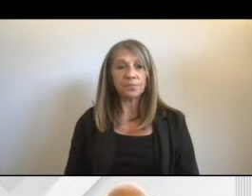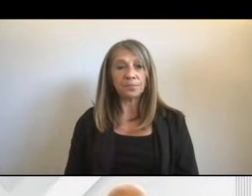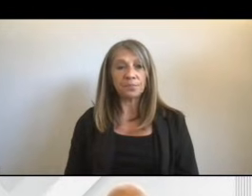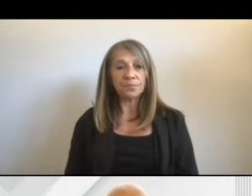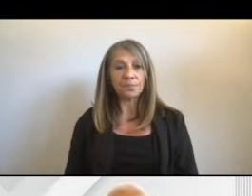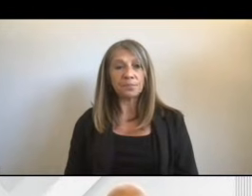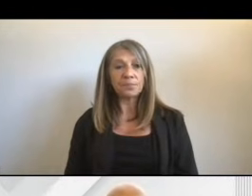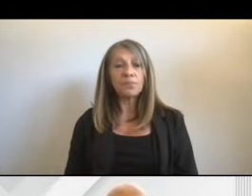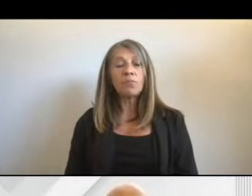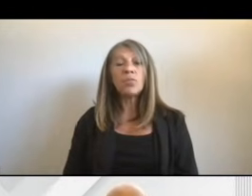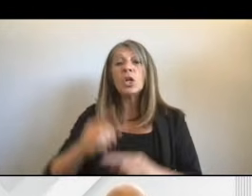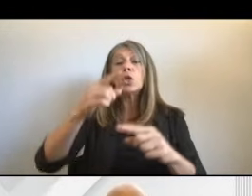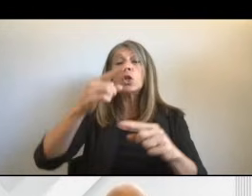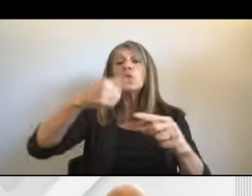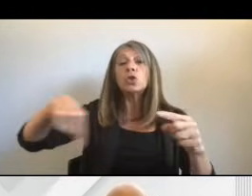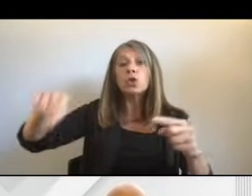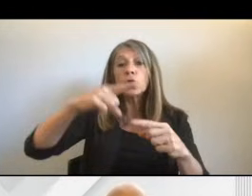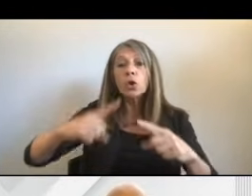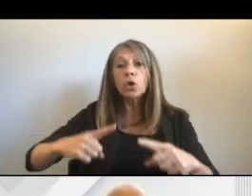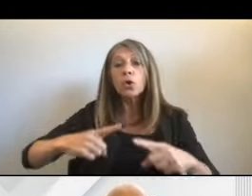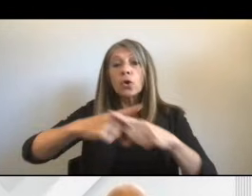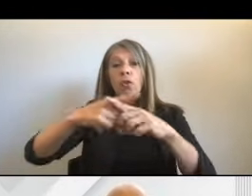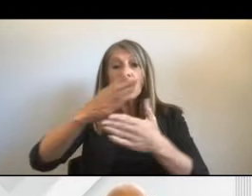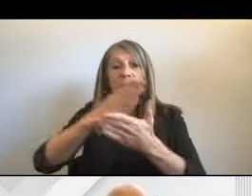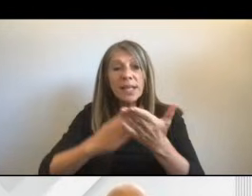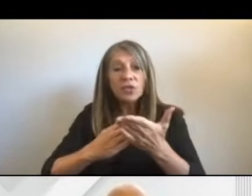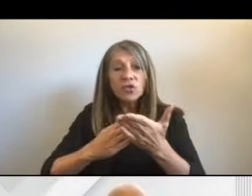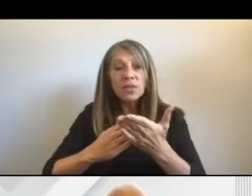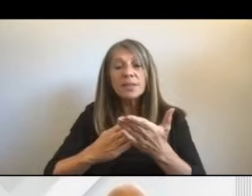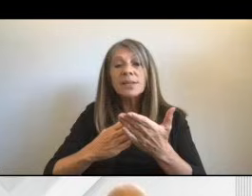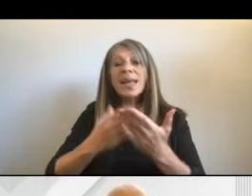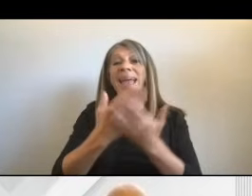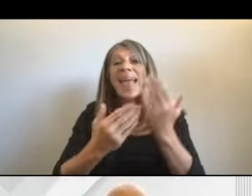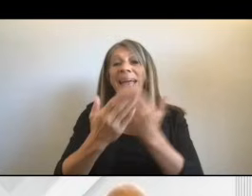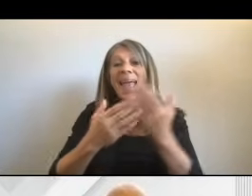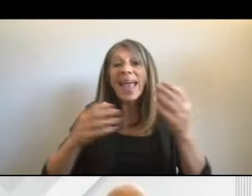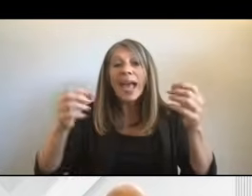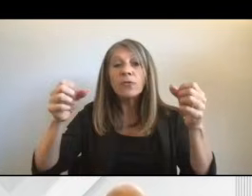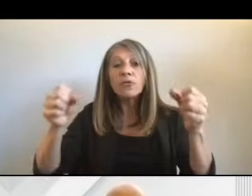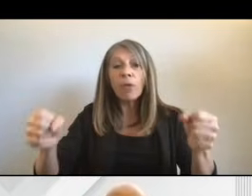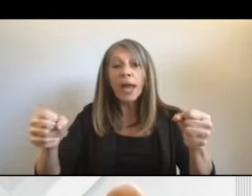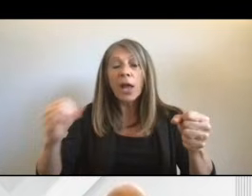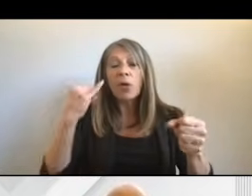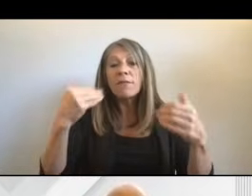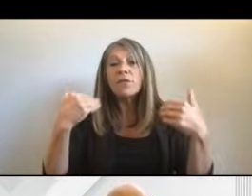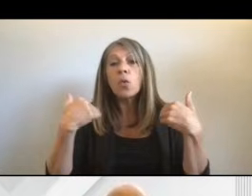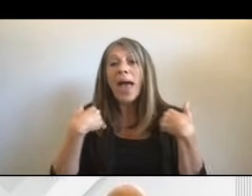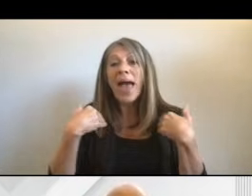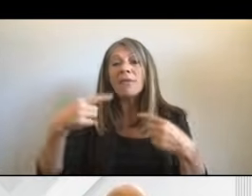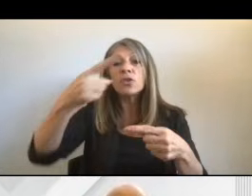Circular cross sections. Handrails, you know, if you have a circular cross section, it's fairly